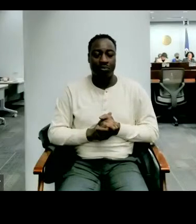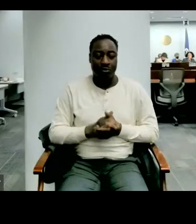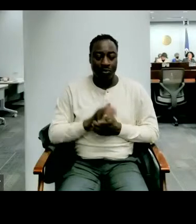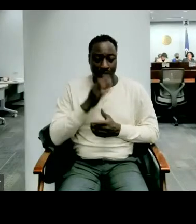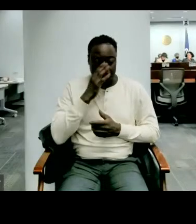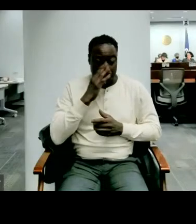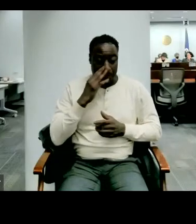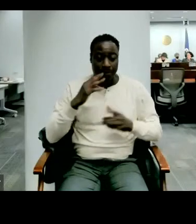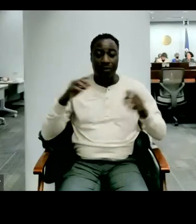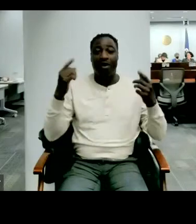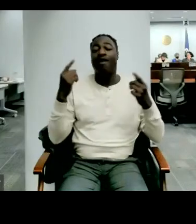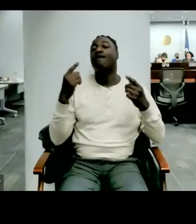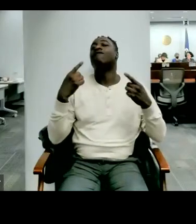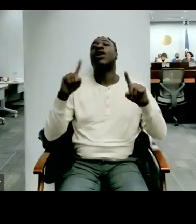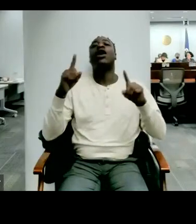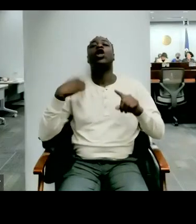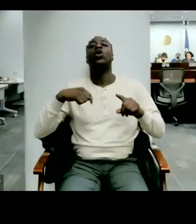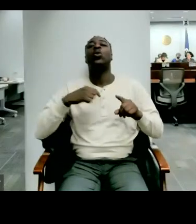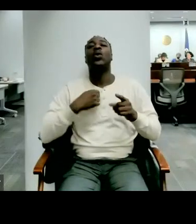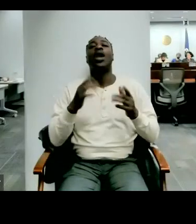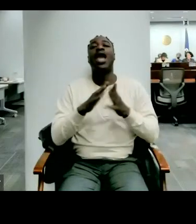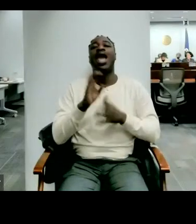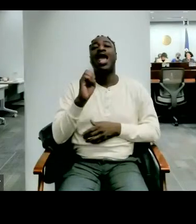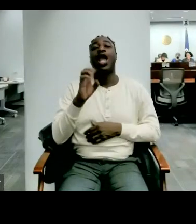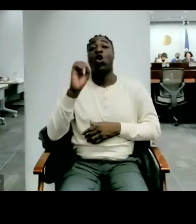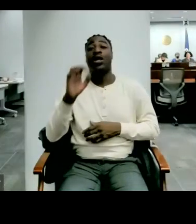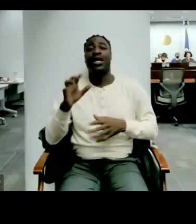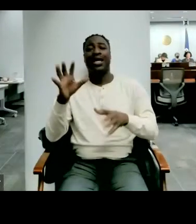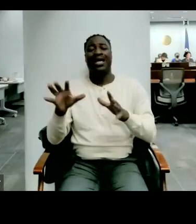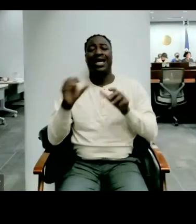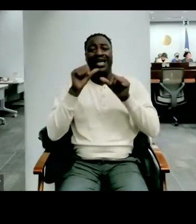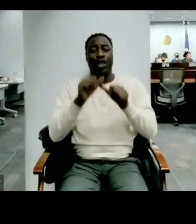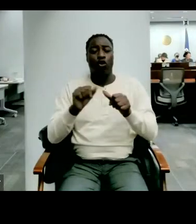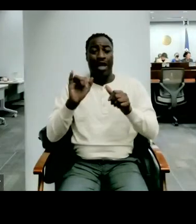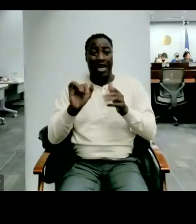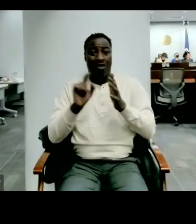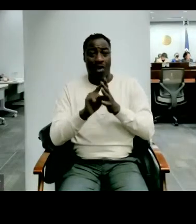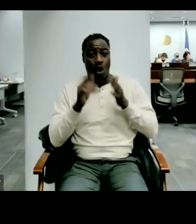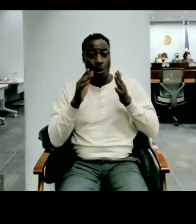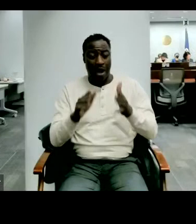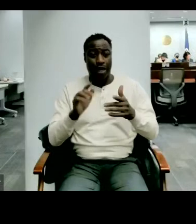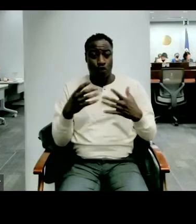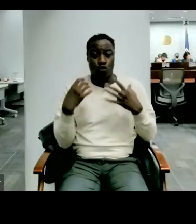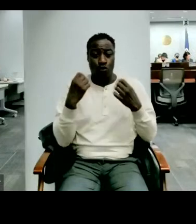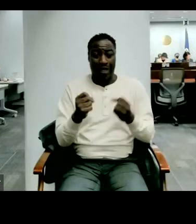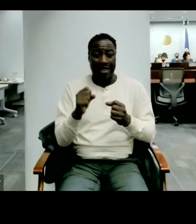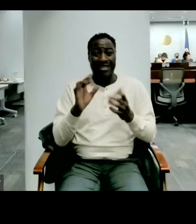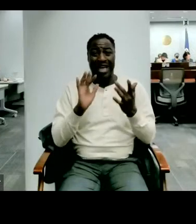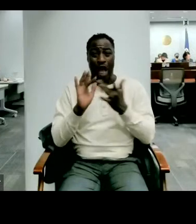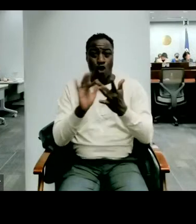Finally, we ask the EEOC continue to identify way to strengthen its outreach to marginalized